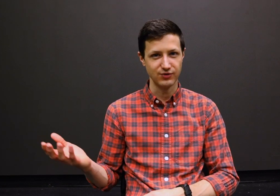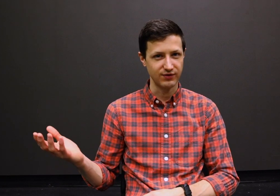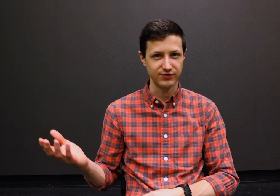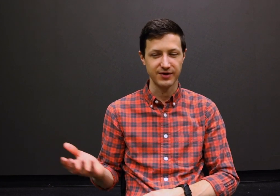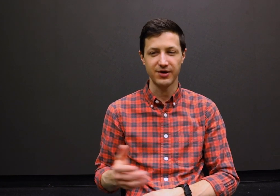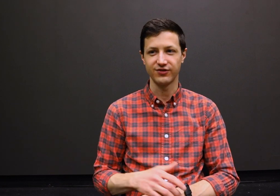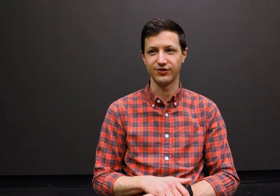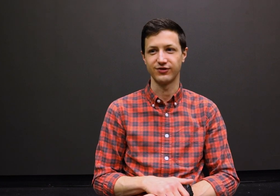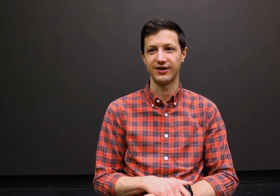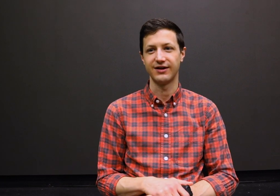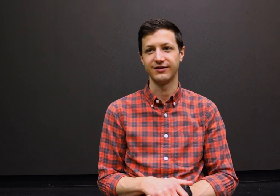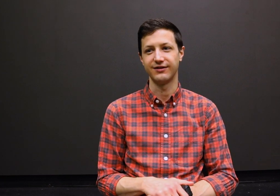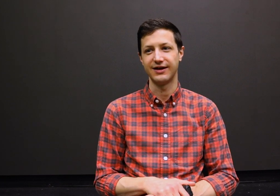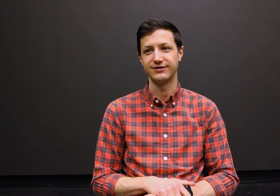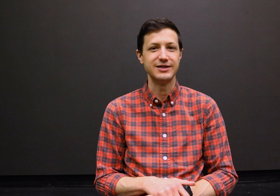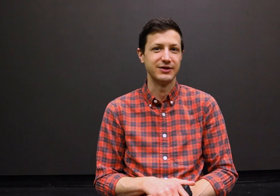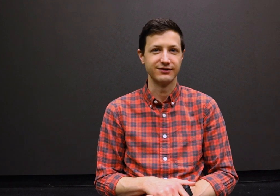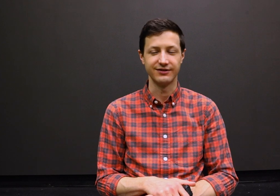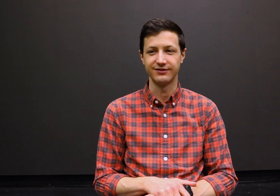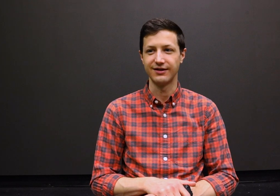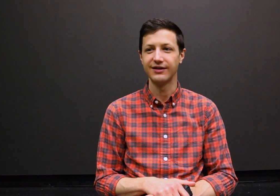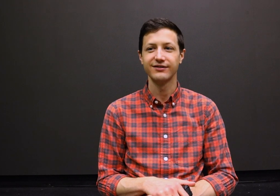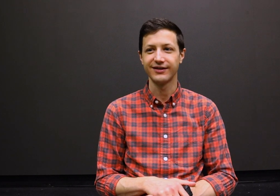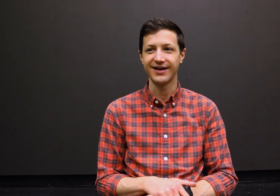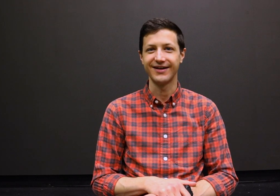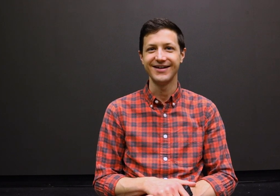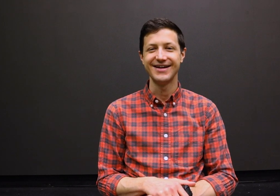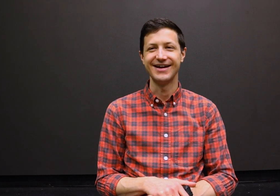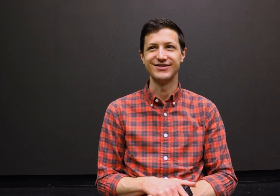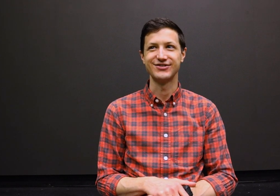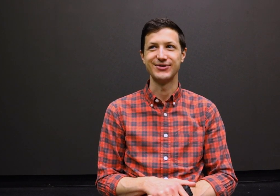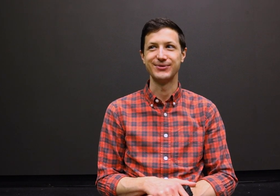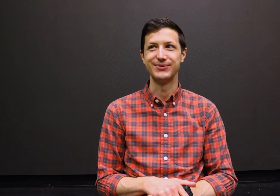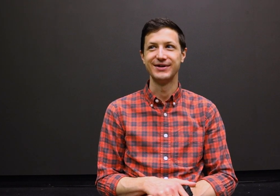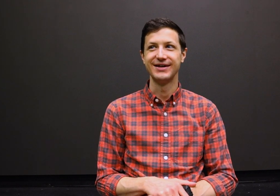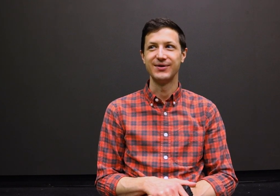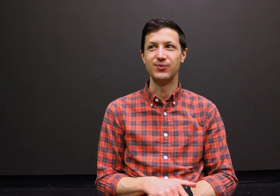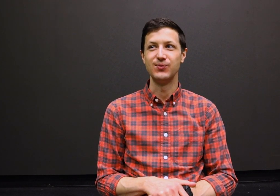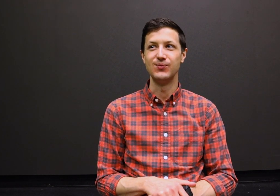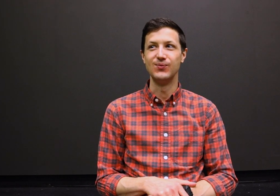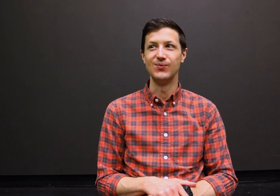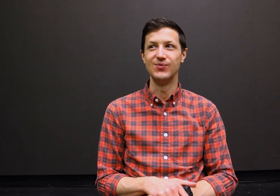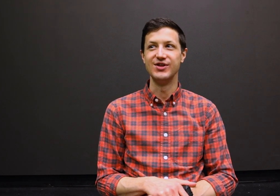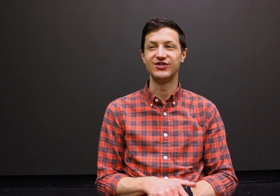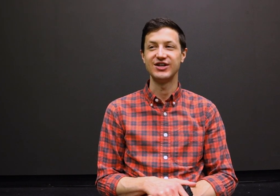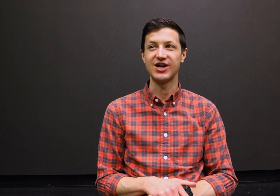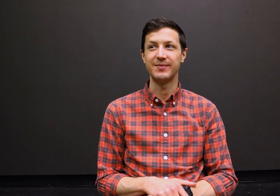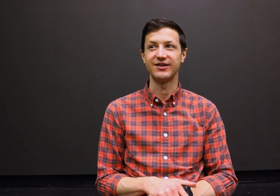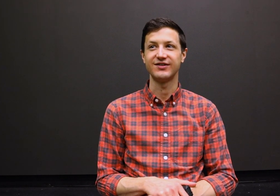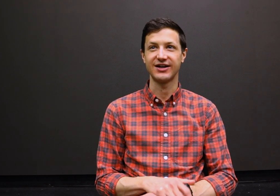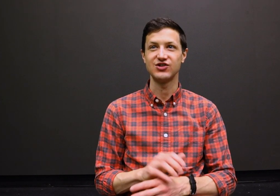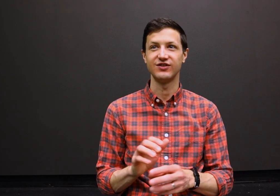you have to fight monsters, and and demons, and things like that and so, the stage combat sections